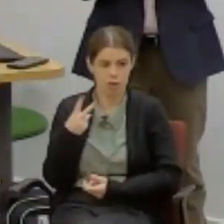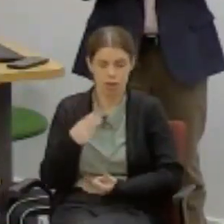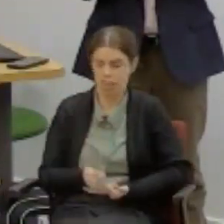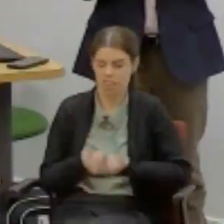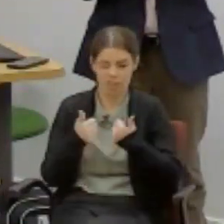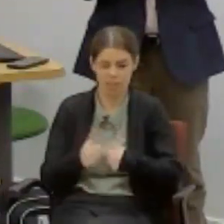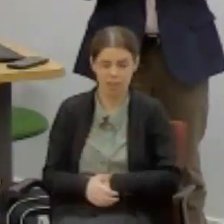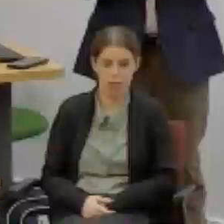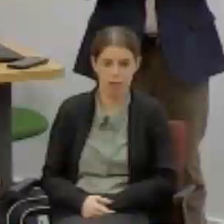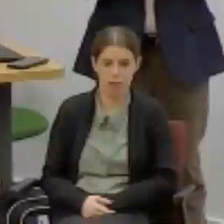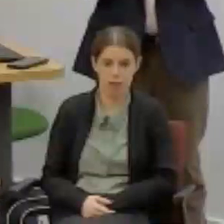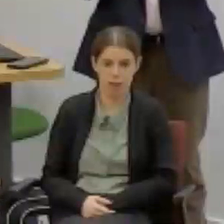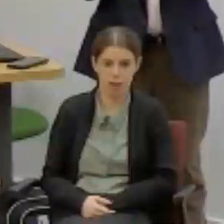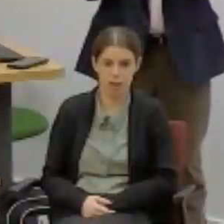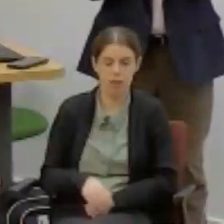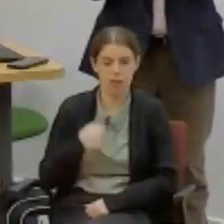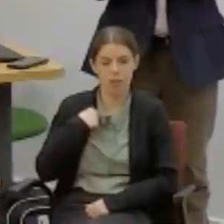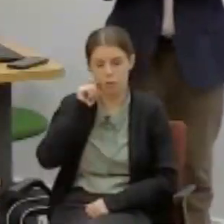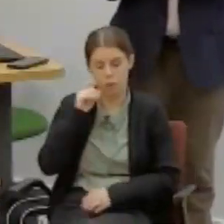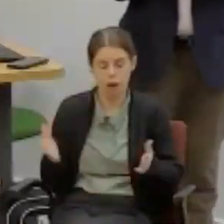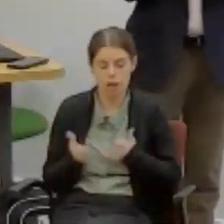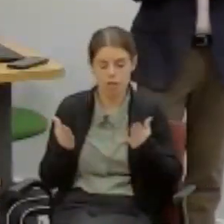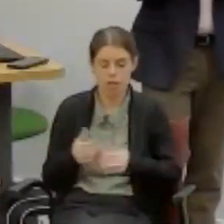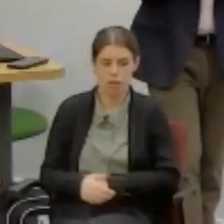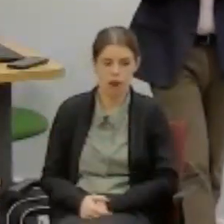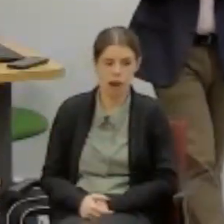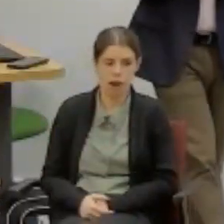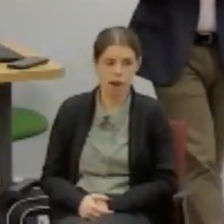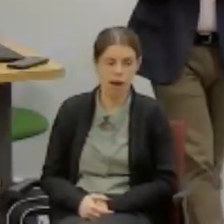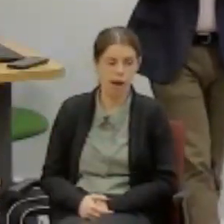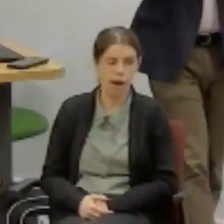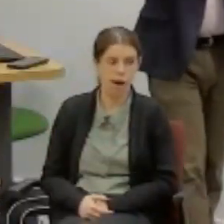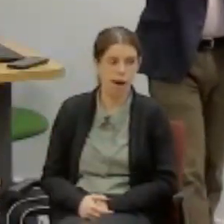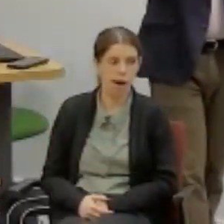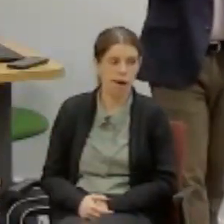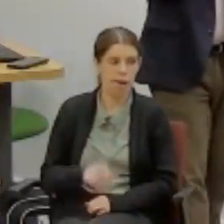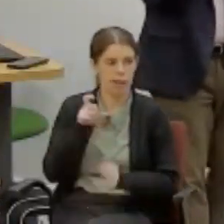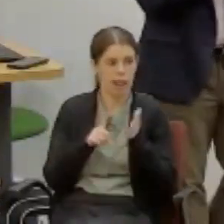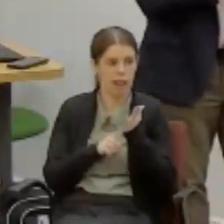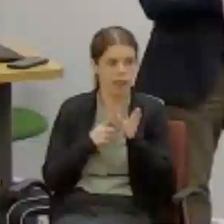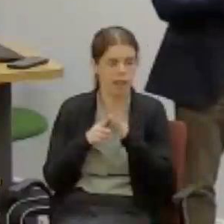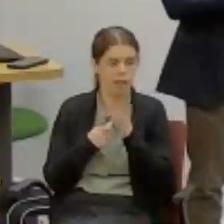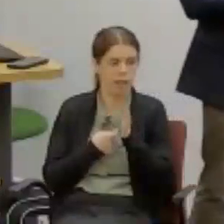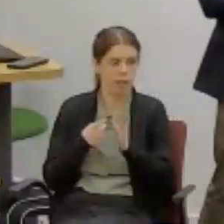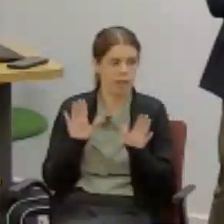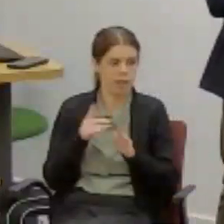okay. But we would encourage it. Thank you. I think of Claire. Heya that was great thank you.